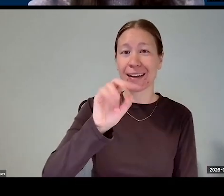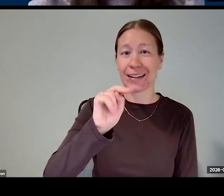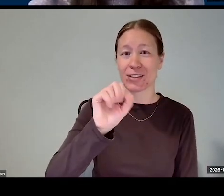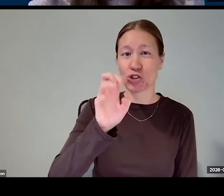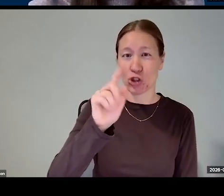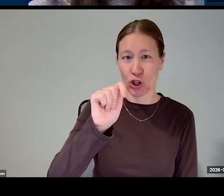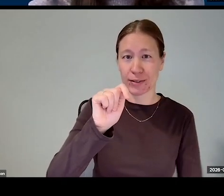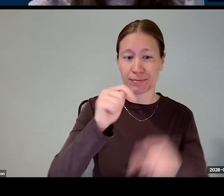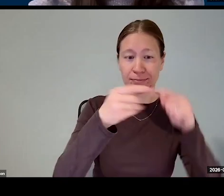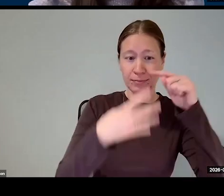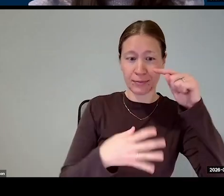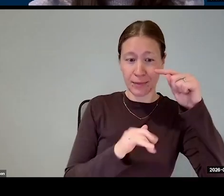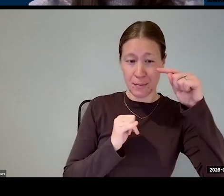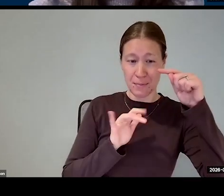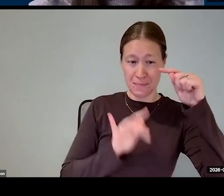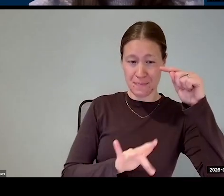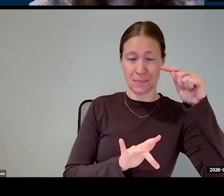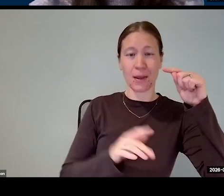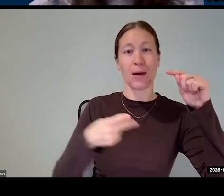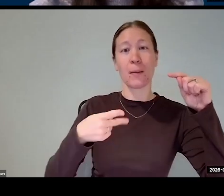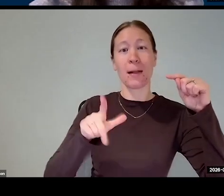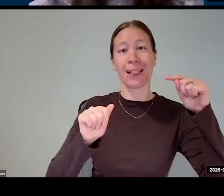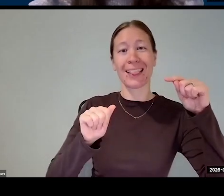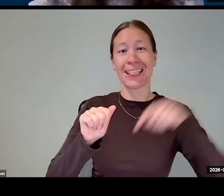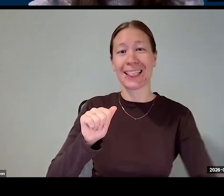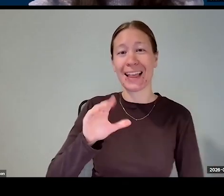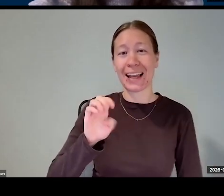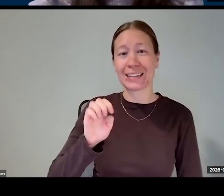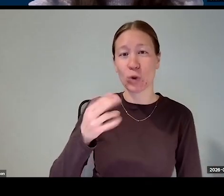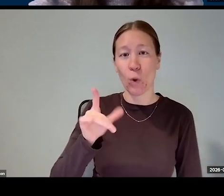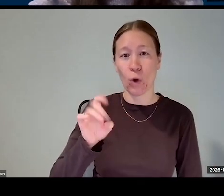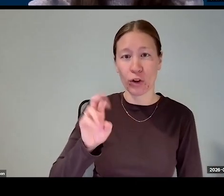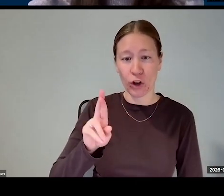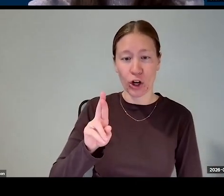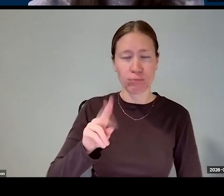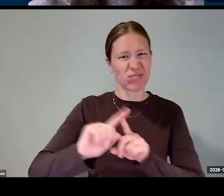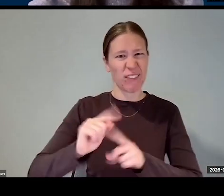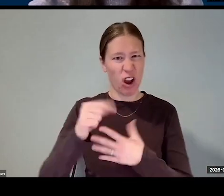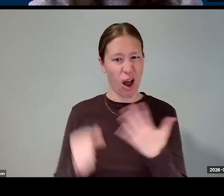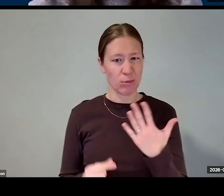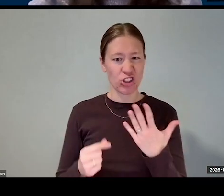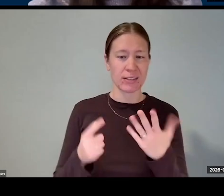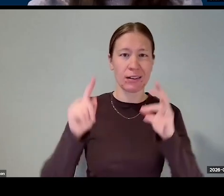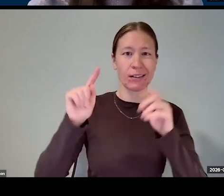and I can add a placeholder for my title text or my body text or an image.